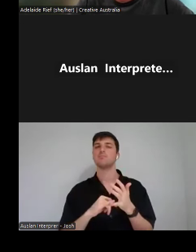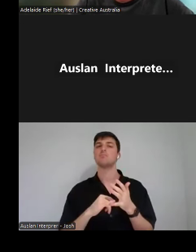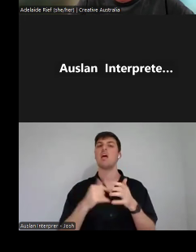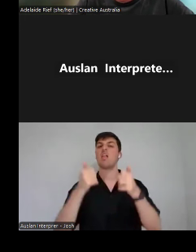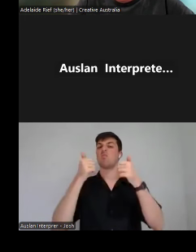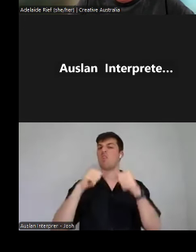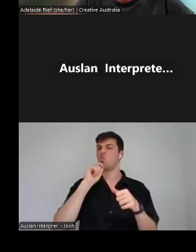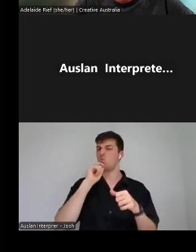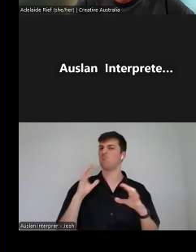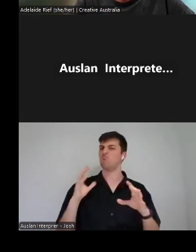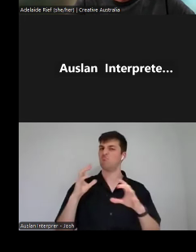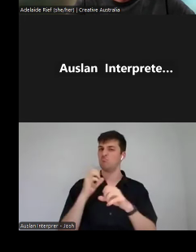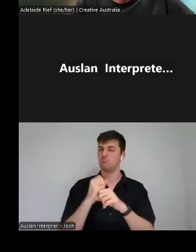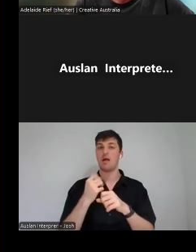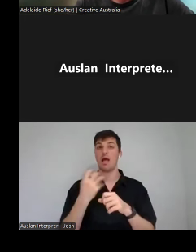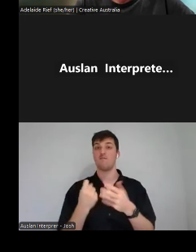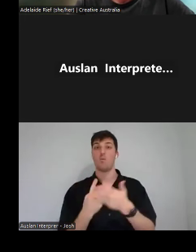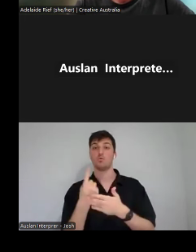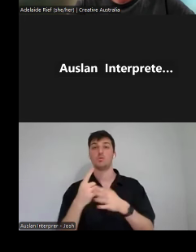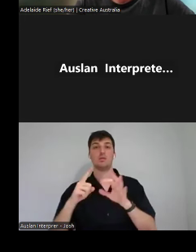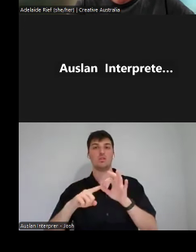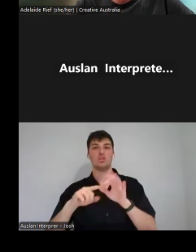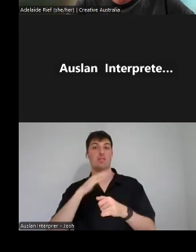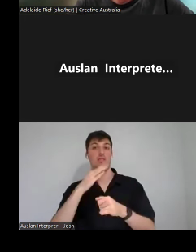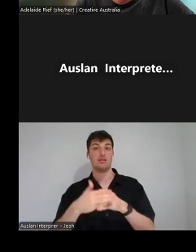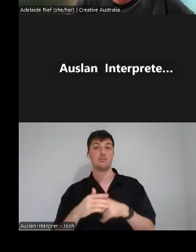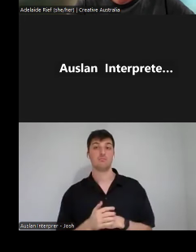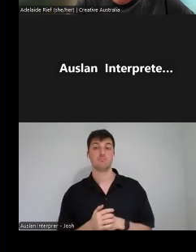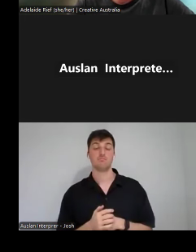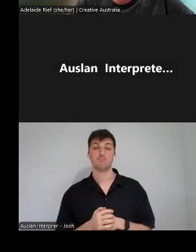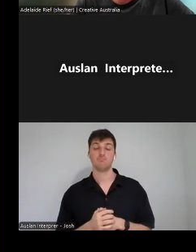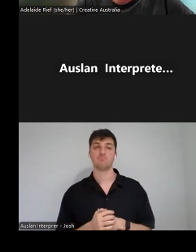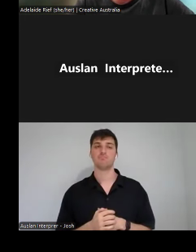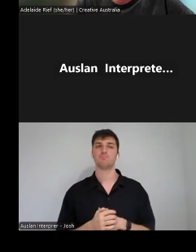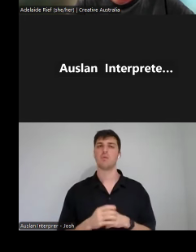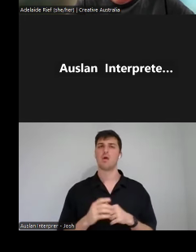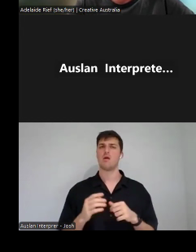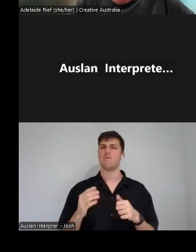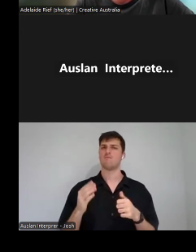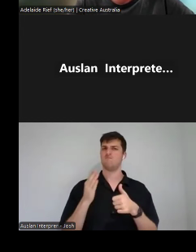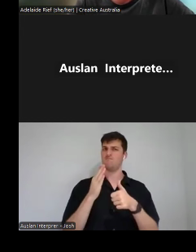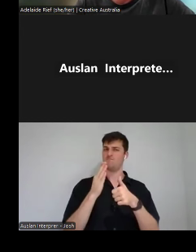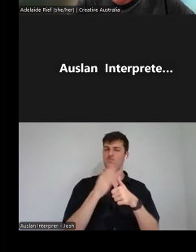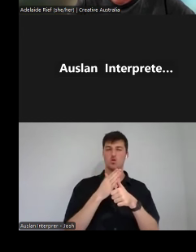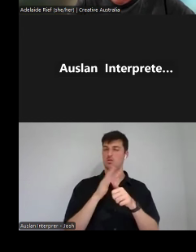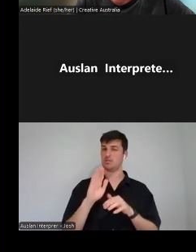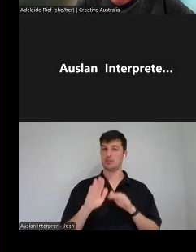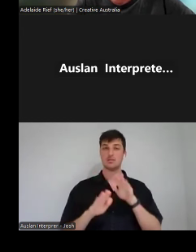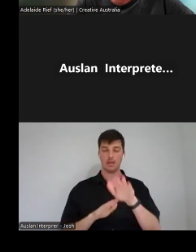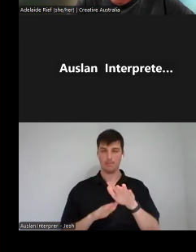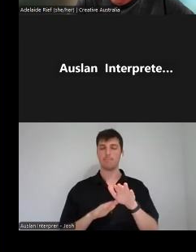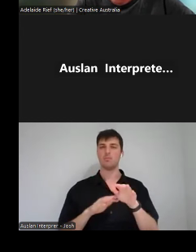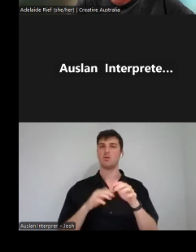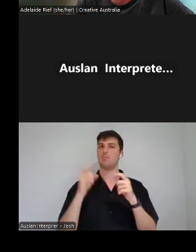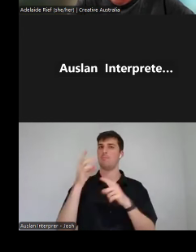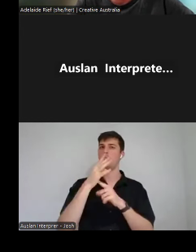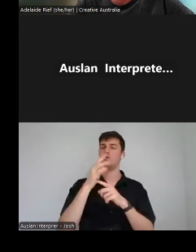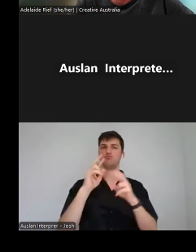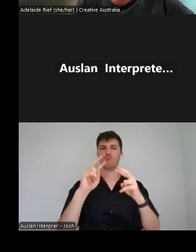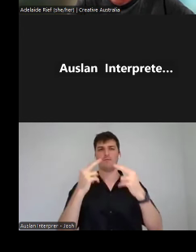some more questions. First step is reflect on what skills and knowledge you think you might need to